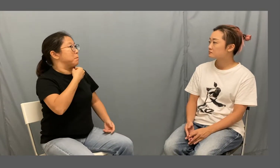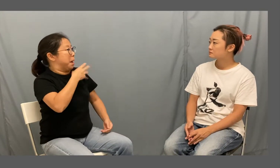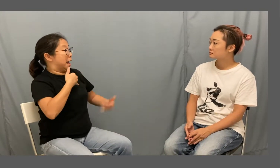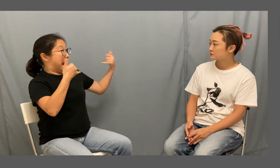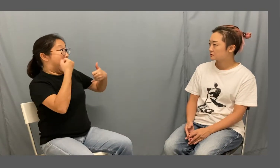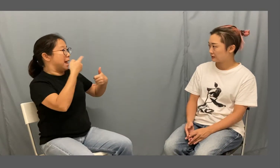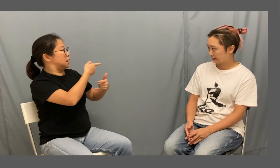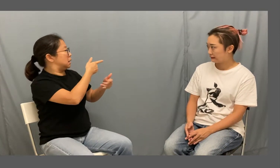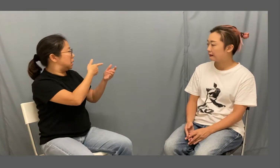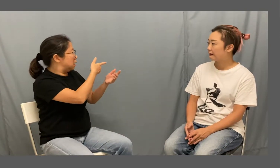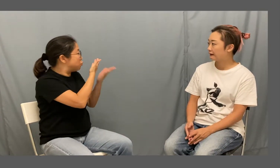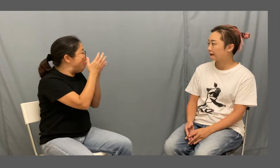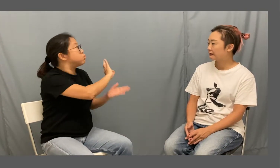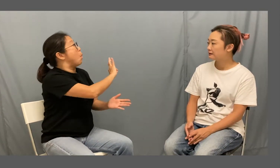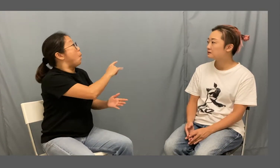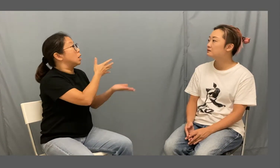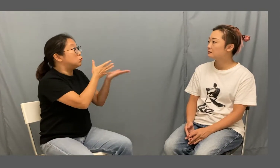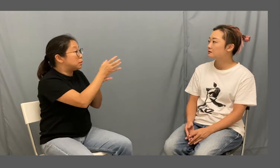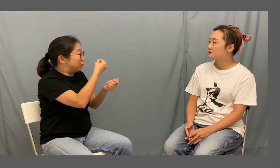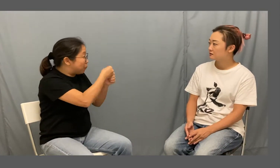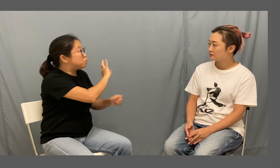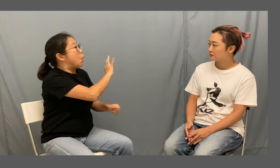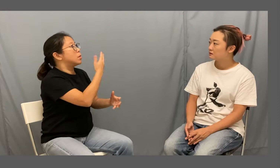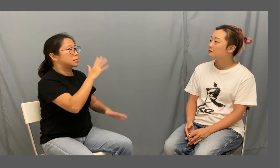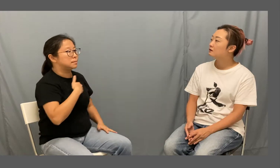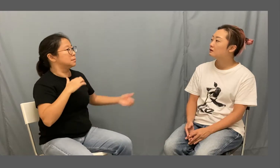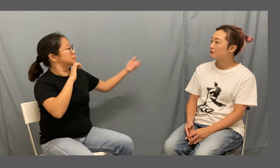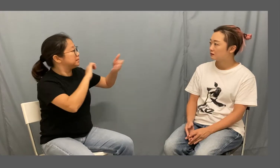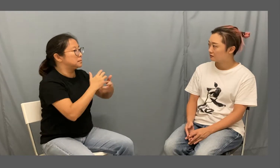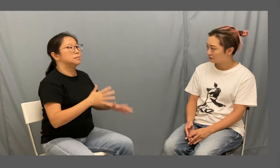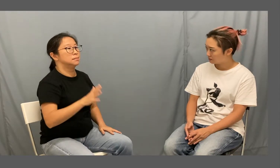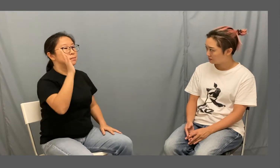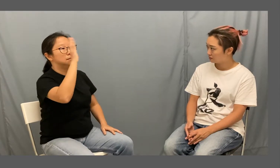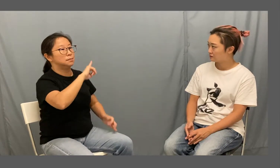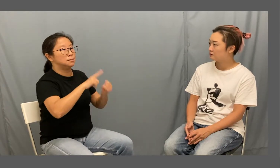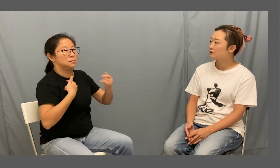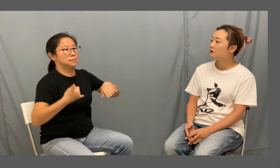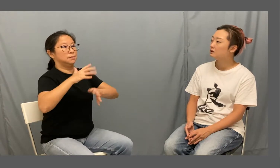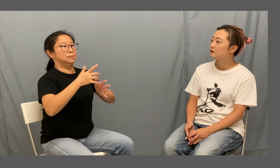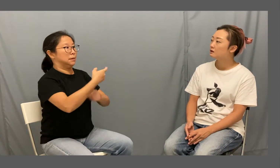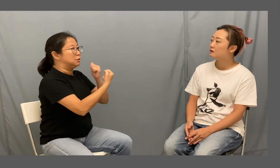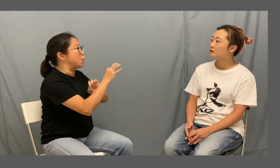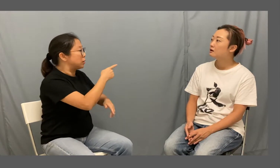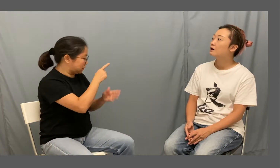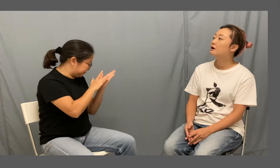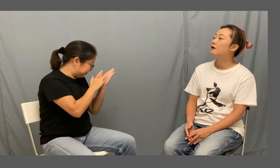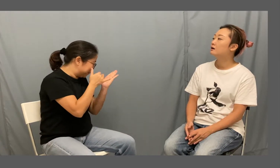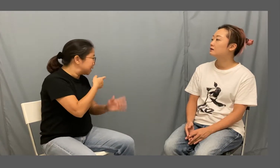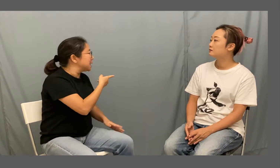I had worked with Deaf interpreters with no training at all When I was on stage, she provided no support